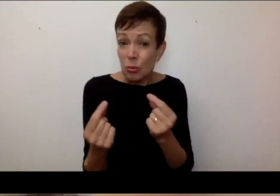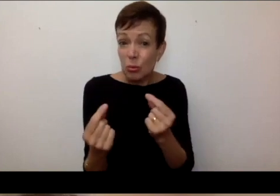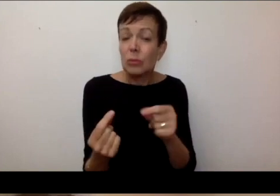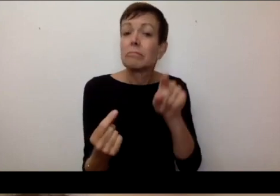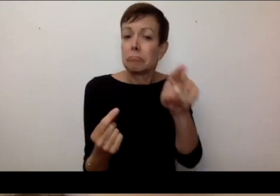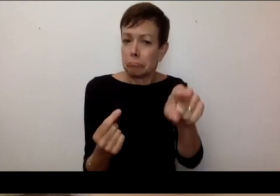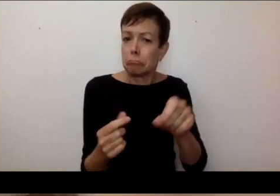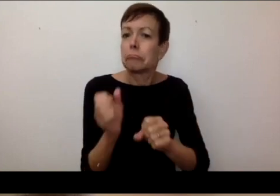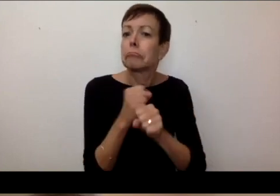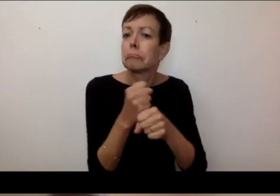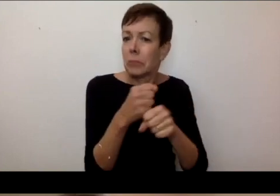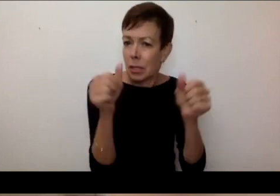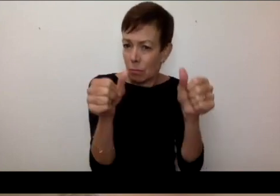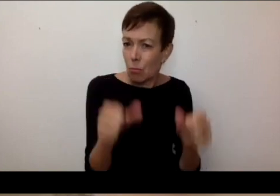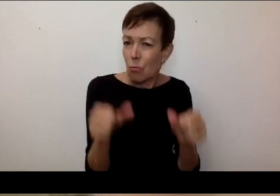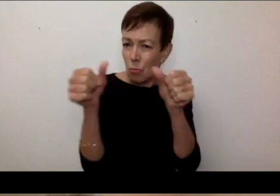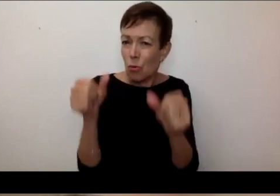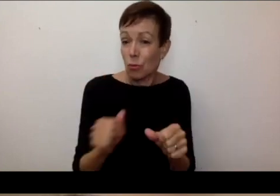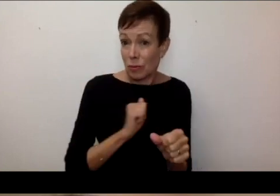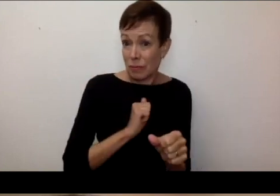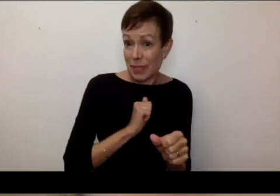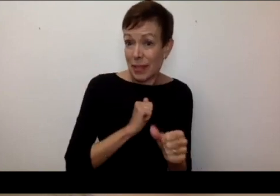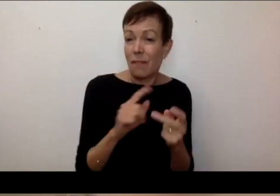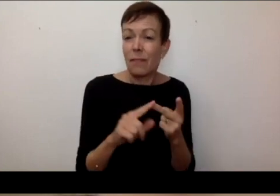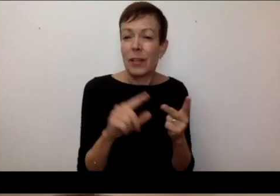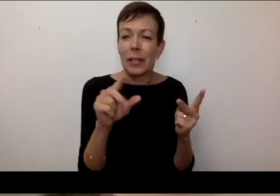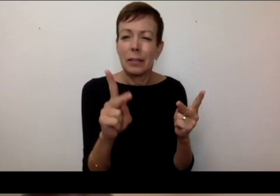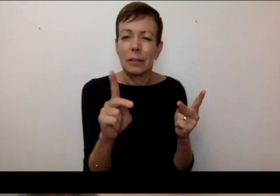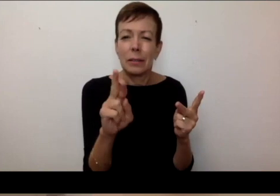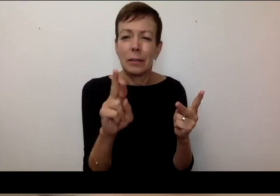made by myself and chrissa gibson long before social